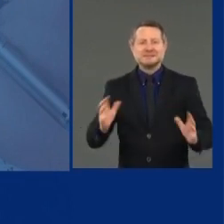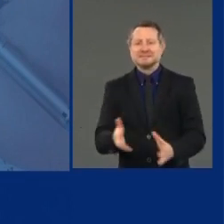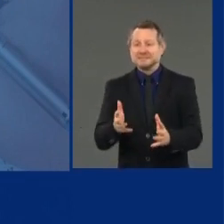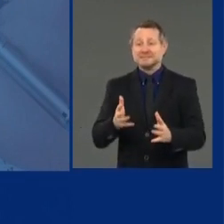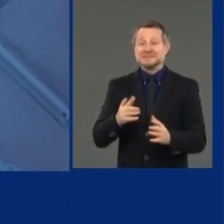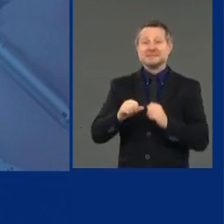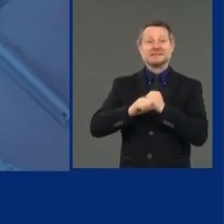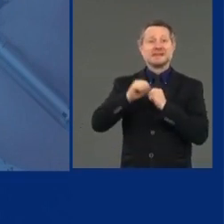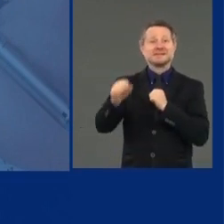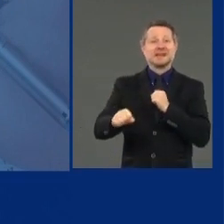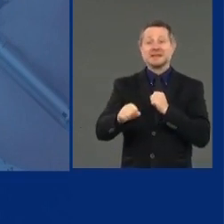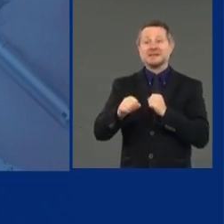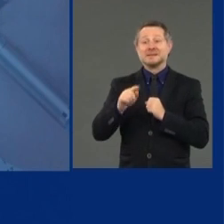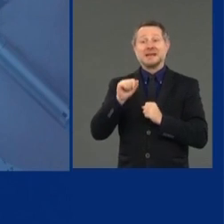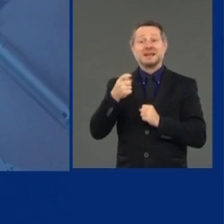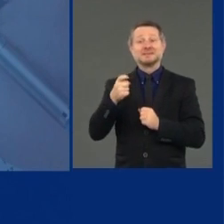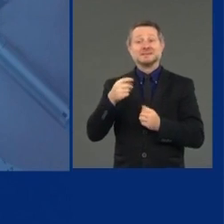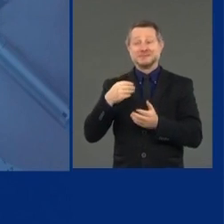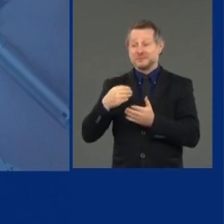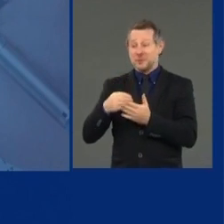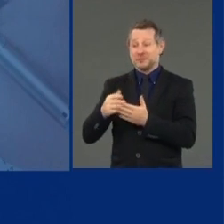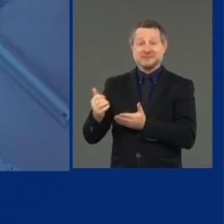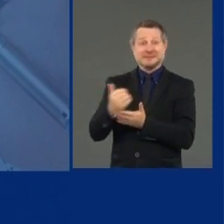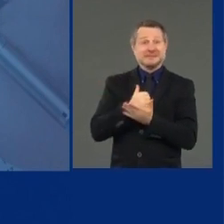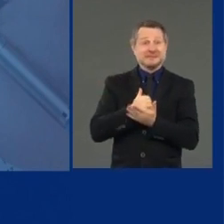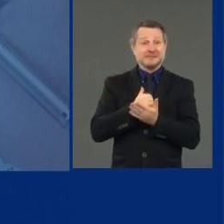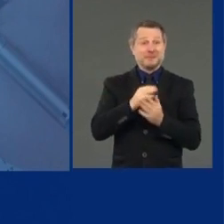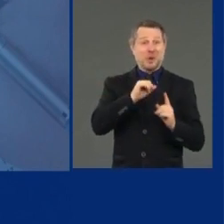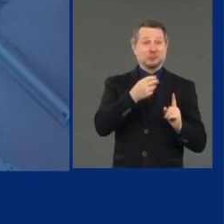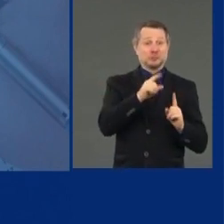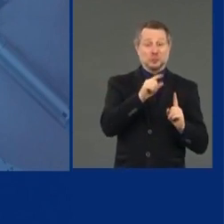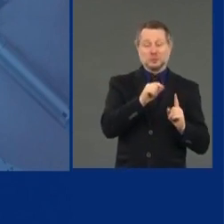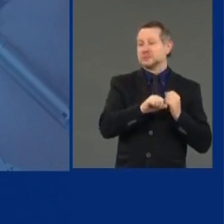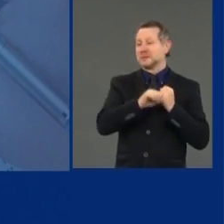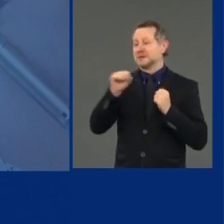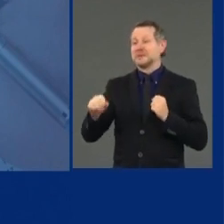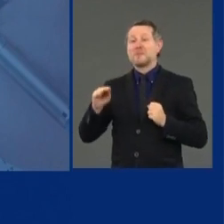BUSINESS RELIEF PROGRAM. BUT WE ARE EXTENDING THE SALES